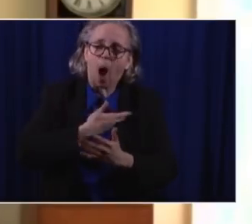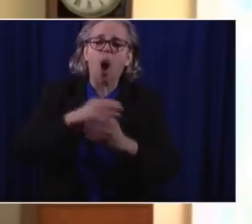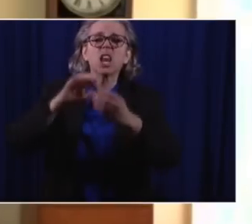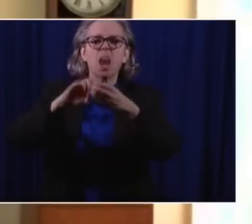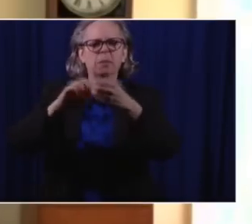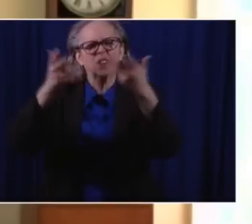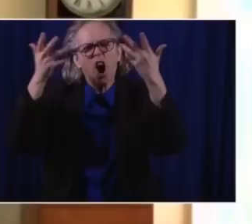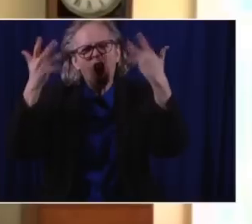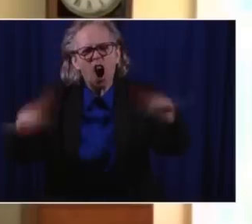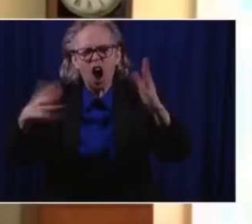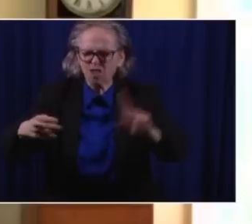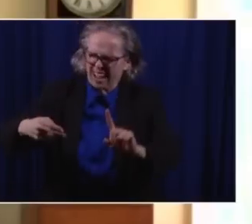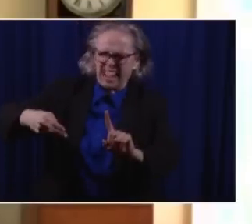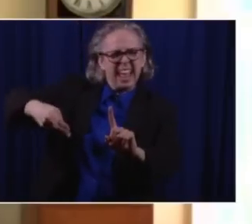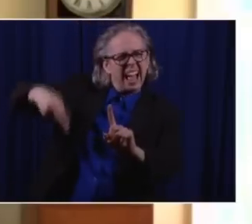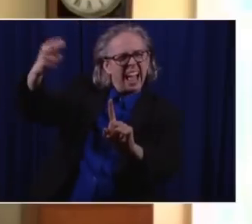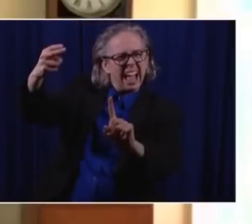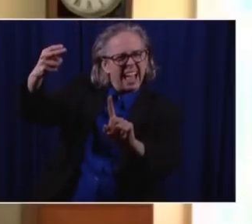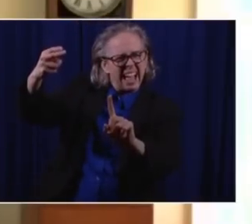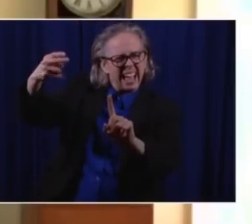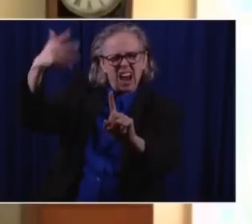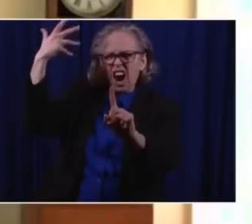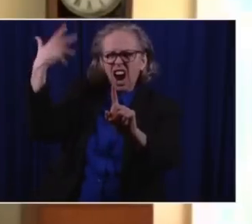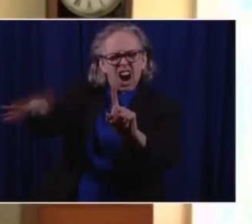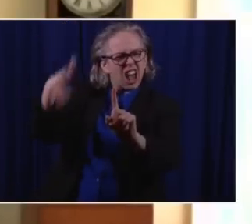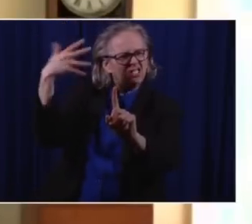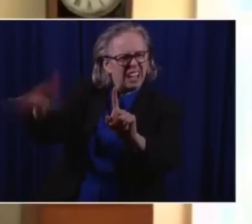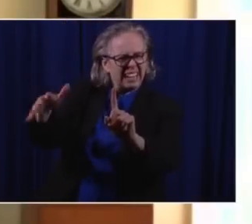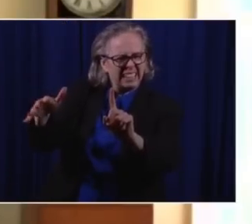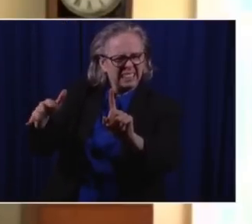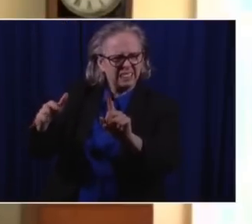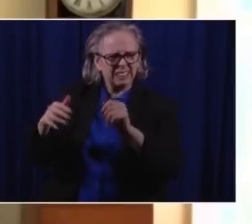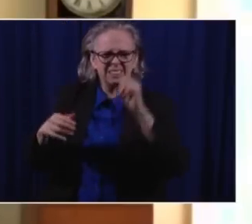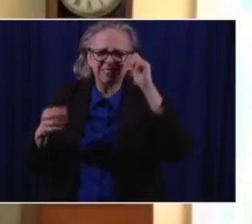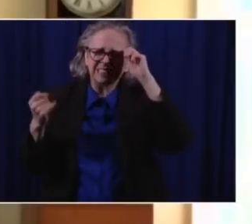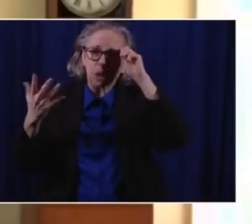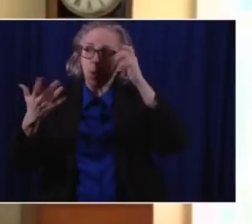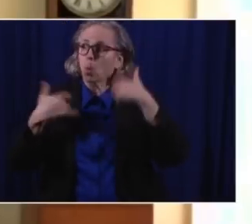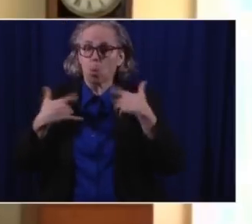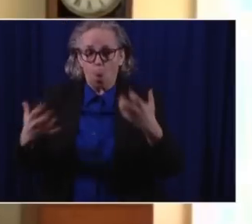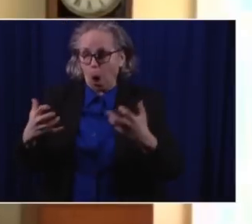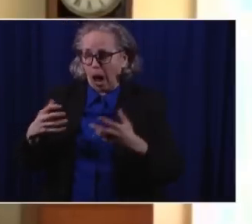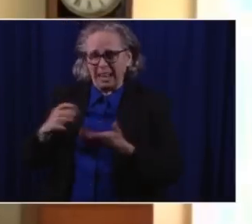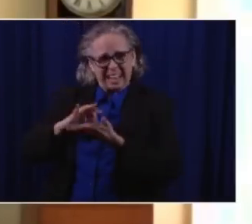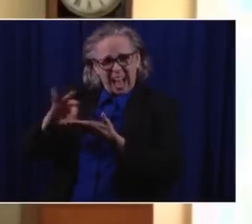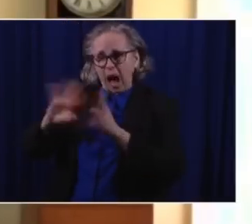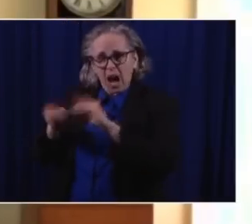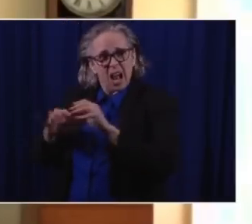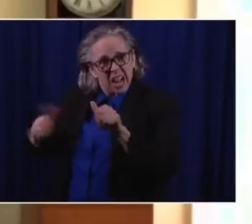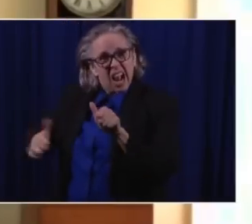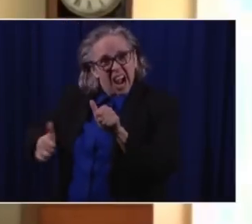those are anti body. They come together in the system. Again the point is that we are at a very high certainly a very historically high. High level